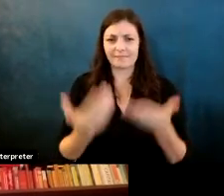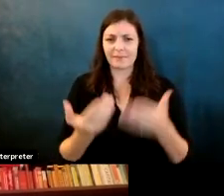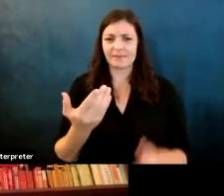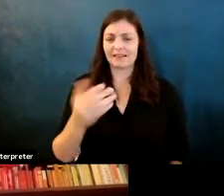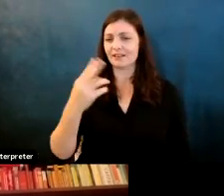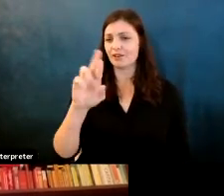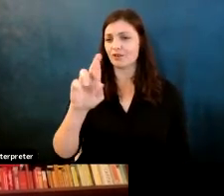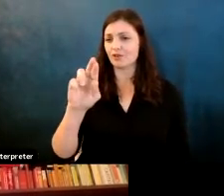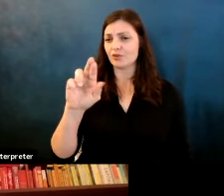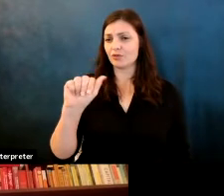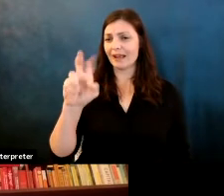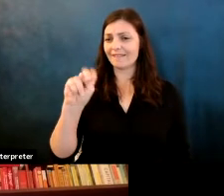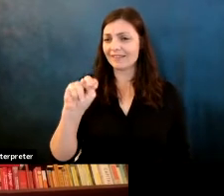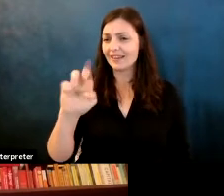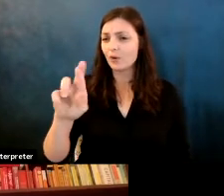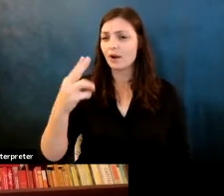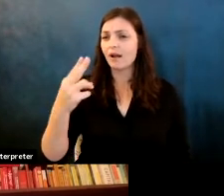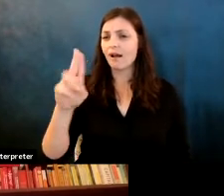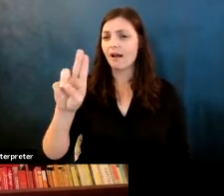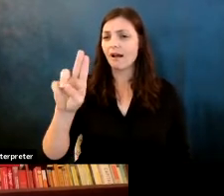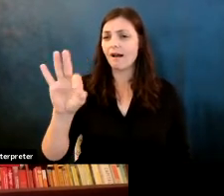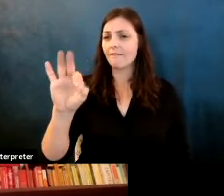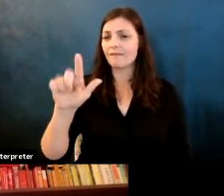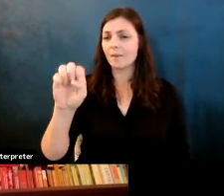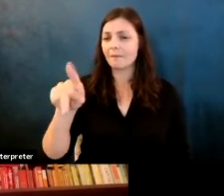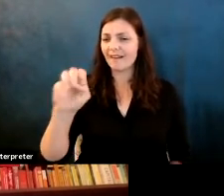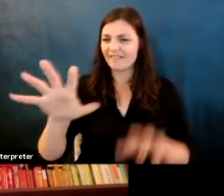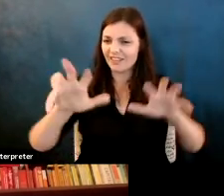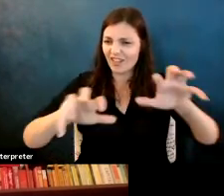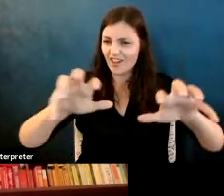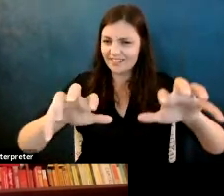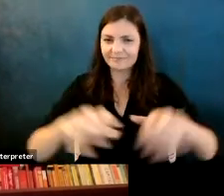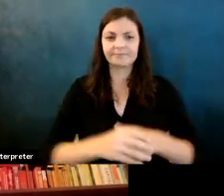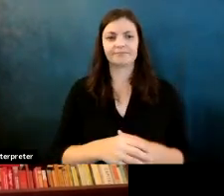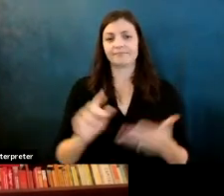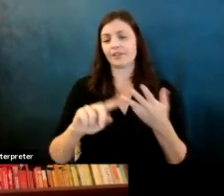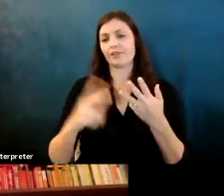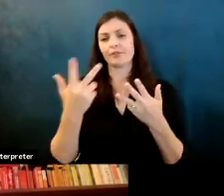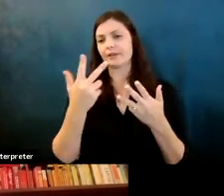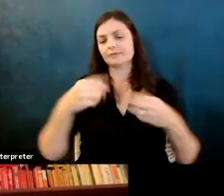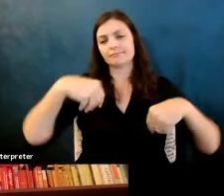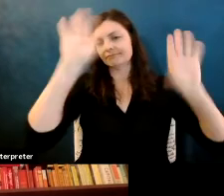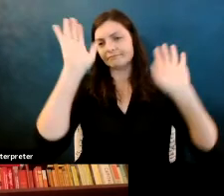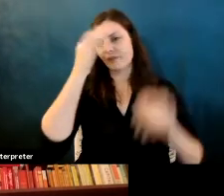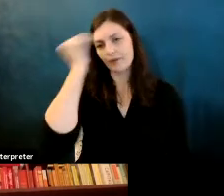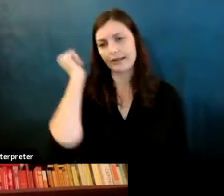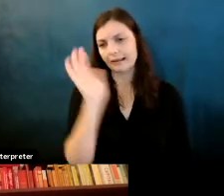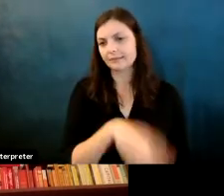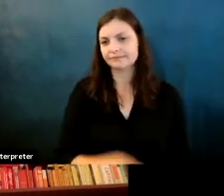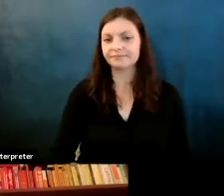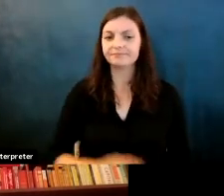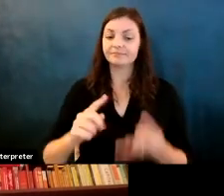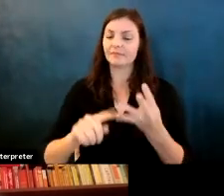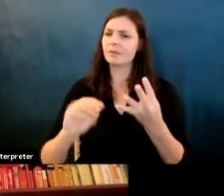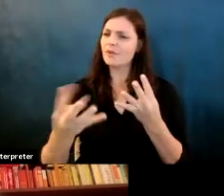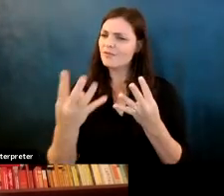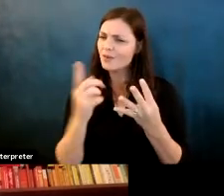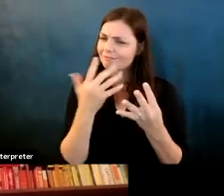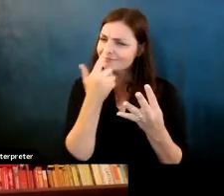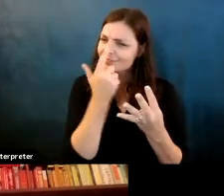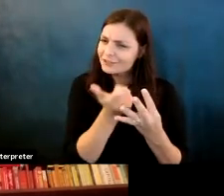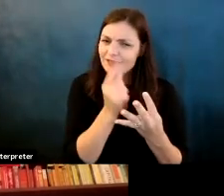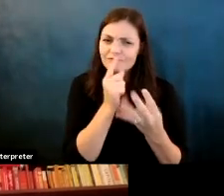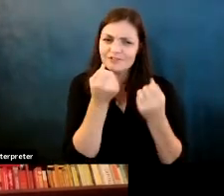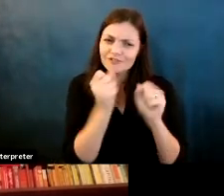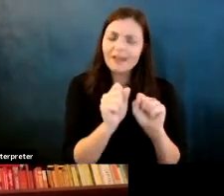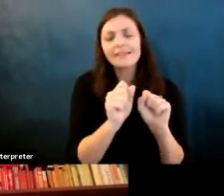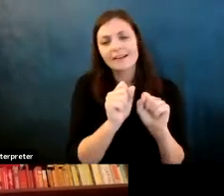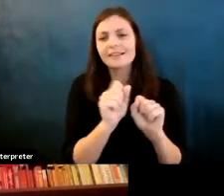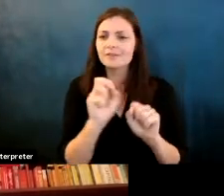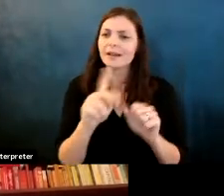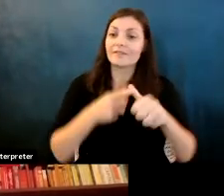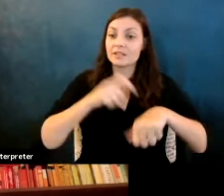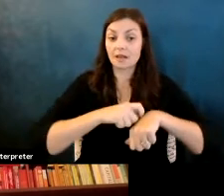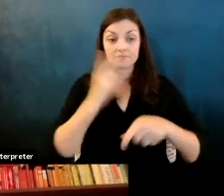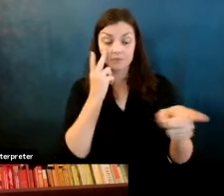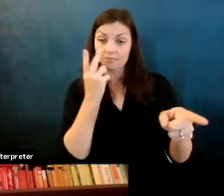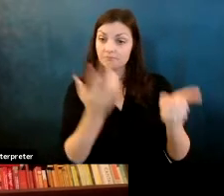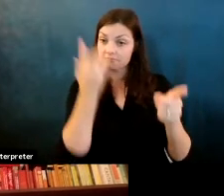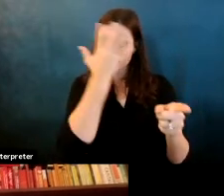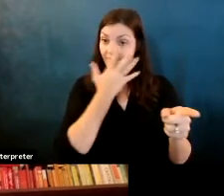Martin Wattenberg: robot three seems like it's just starting to roll over and then forget about it robot for is kind of interesting it's really it is trying to get into the spirit is, for the first time it's seeing a face, which is interesting next slide.